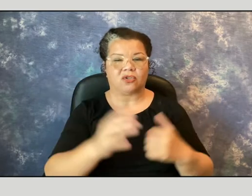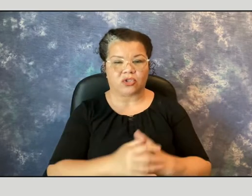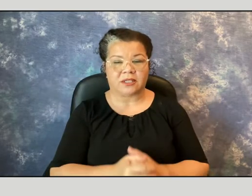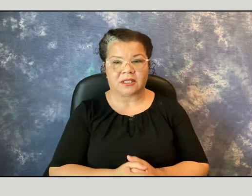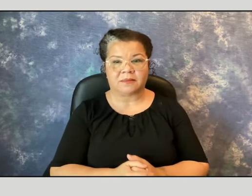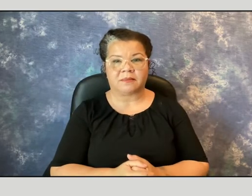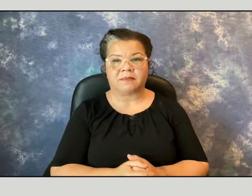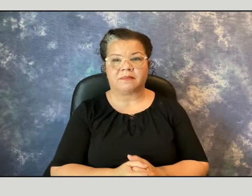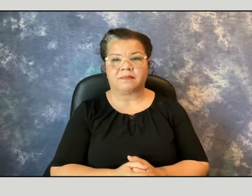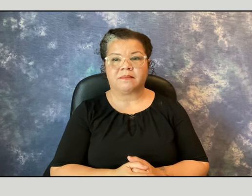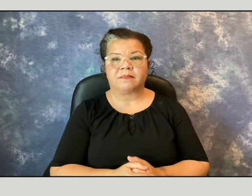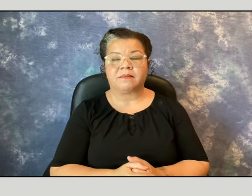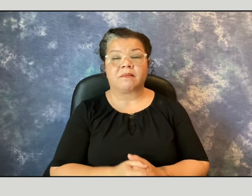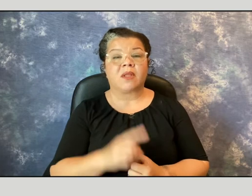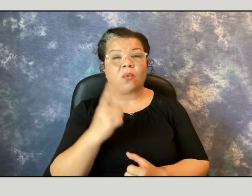There's a documentary called "Landfall,"